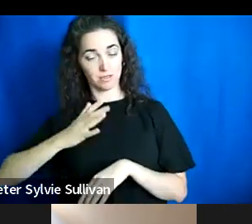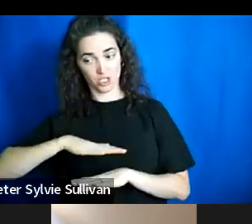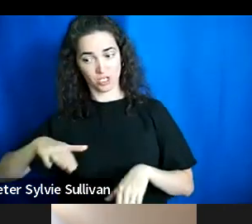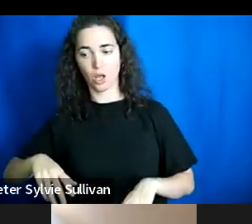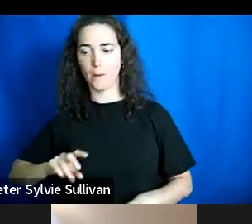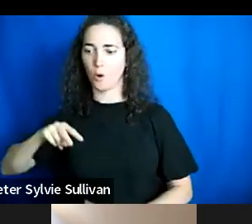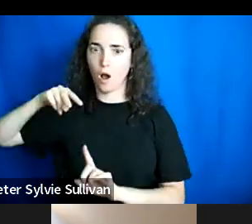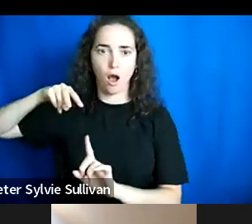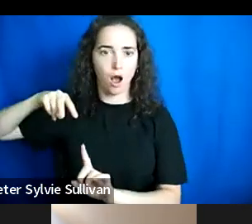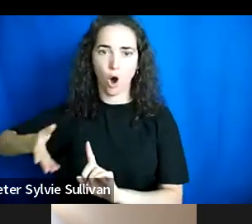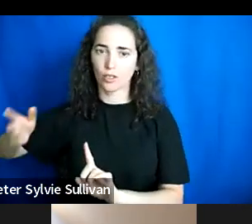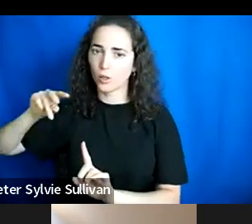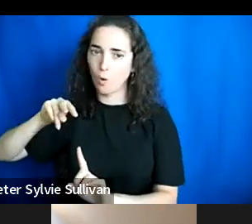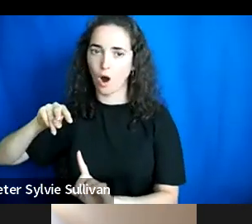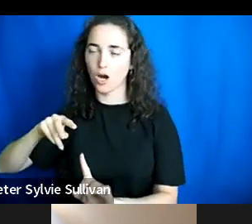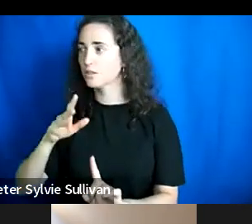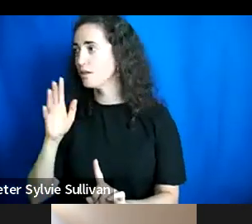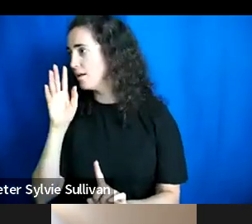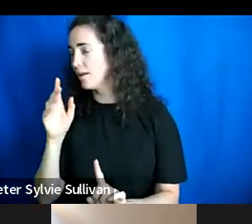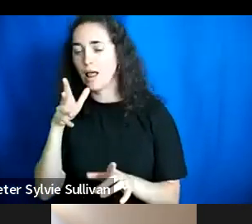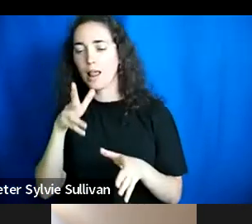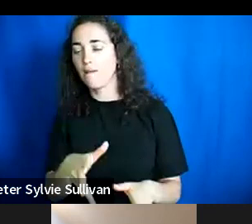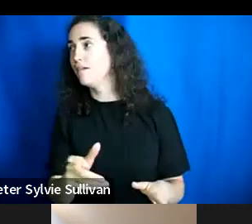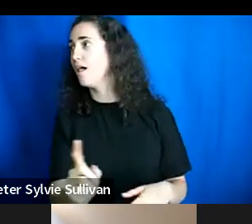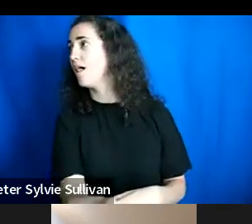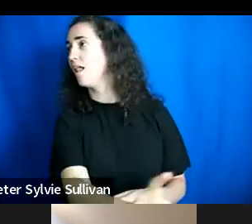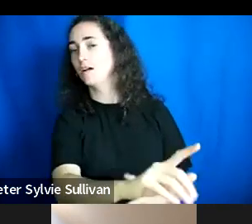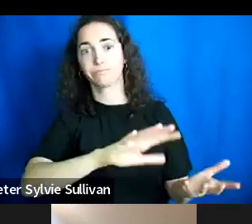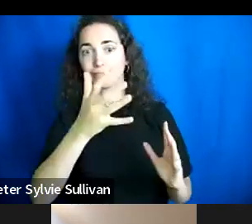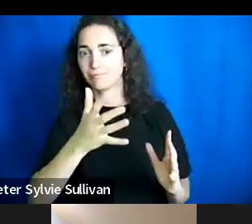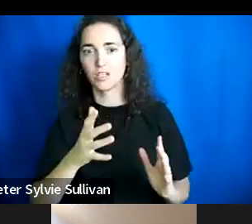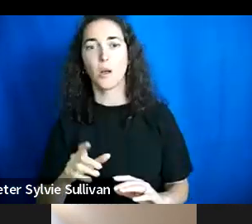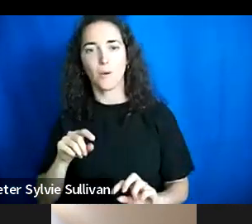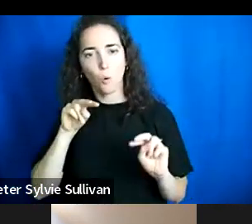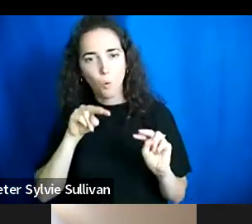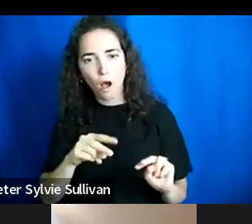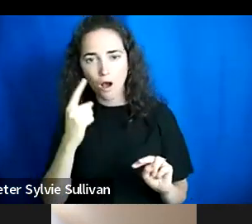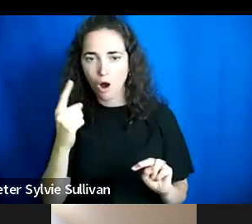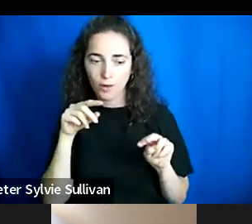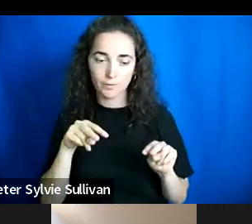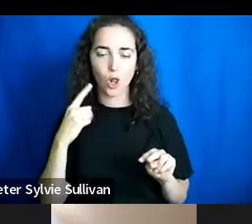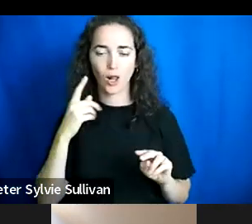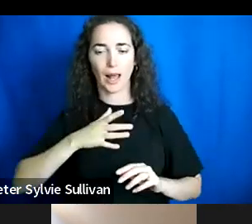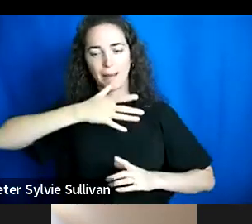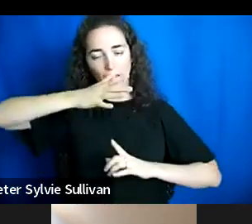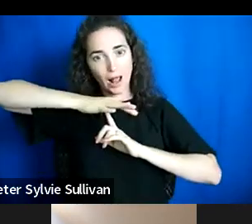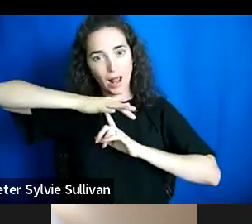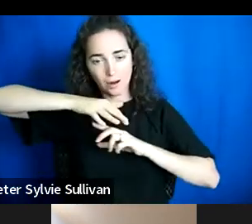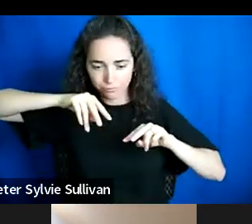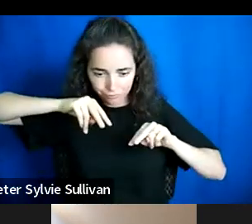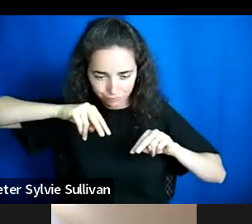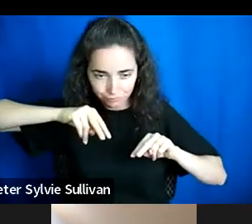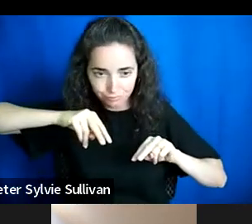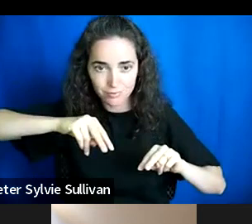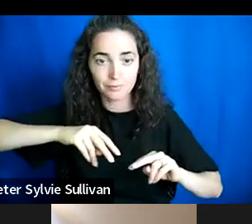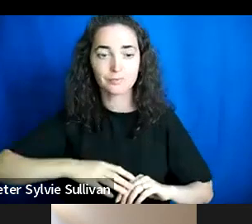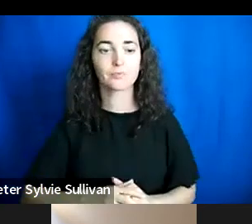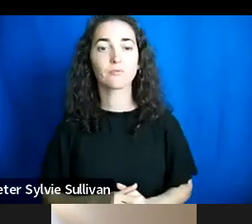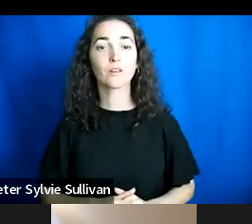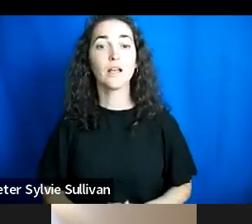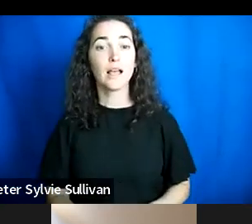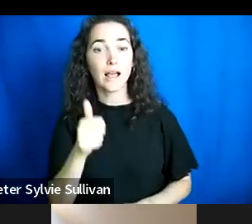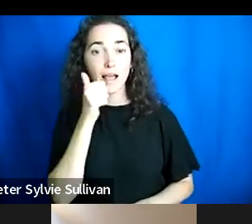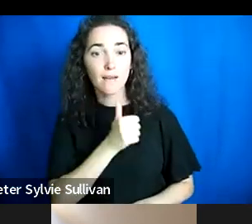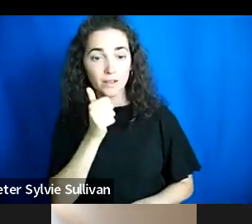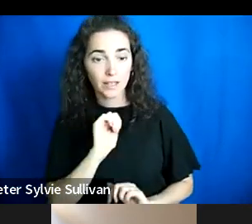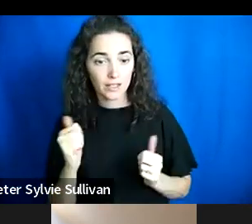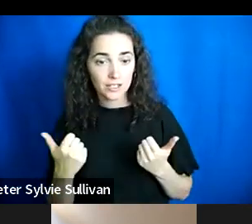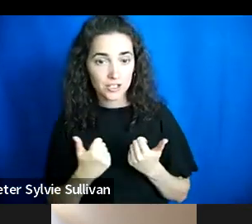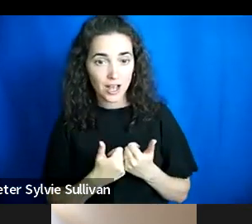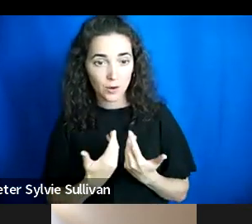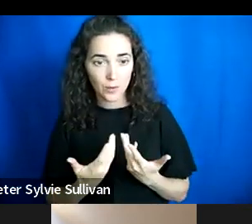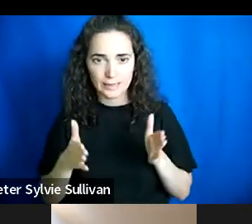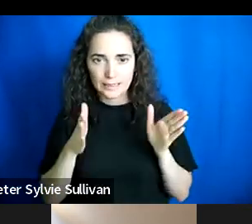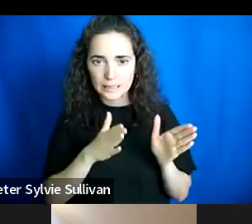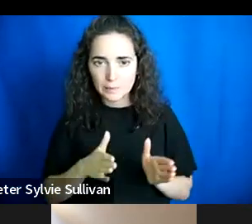You have to follow him around and can't leave him unattended. the challenges every day you I would say, is logistics every day.